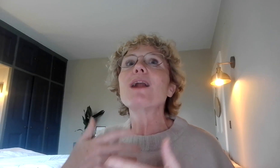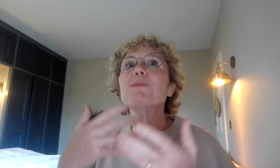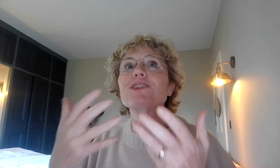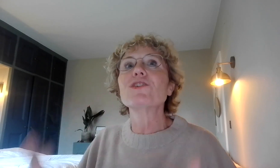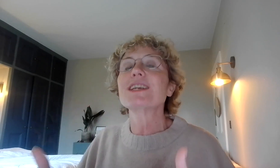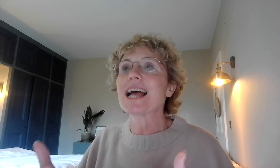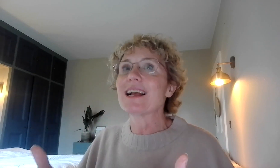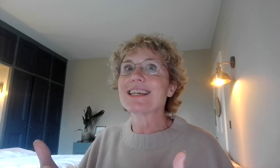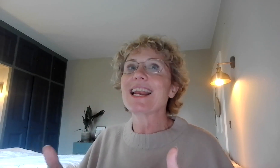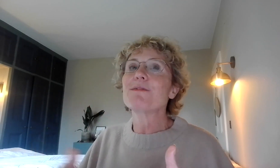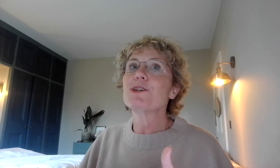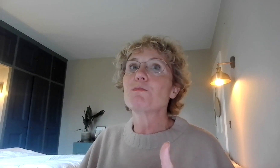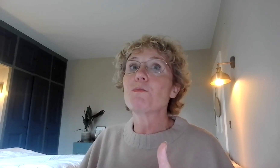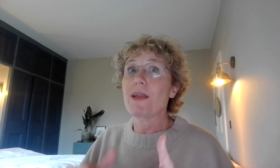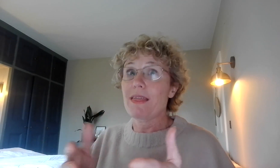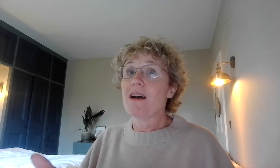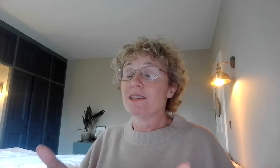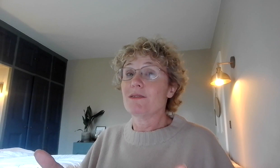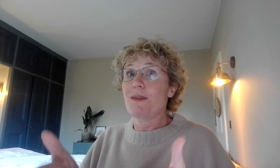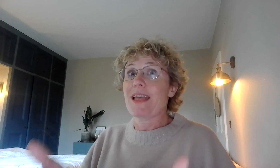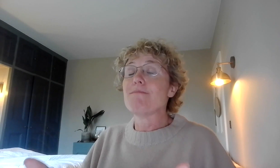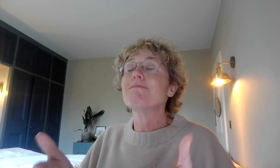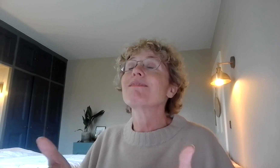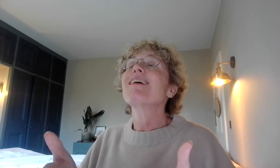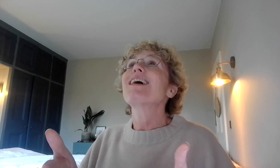we took our sign language with us, with them.